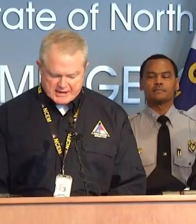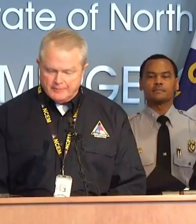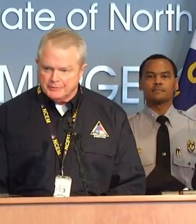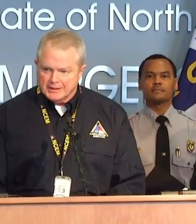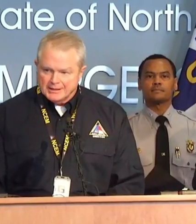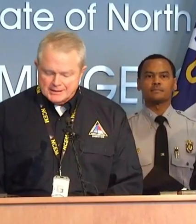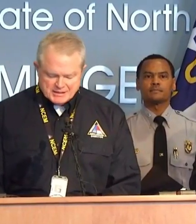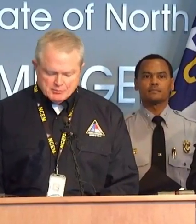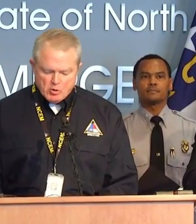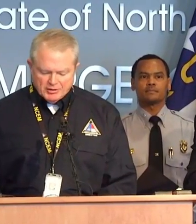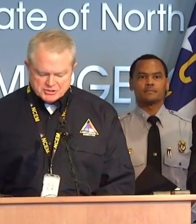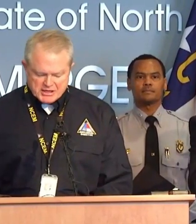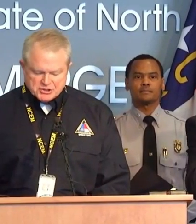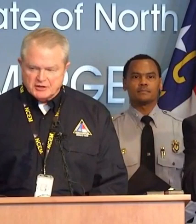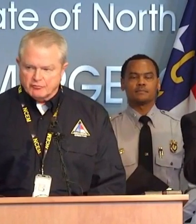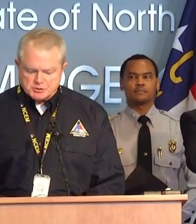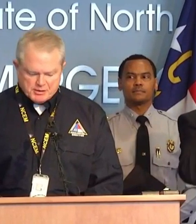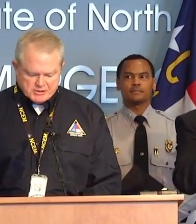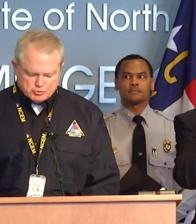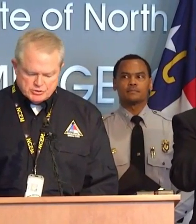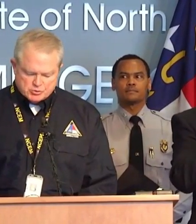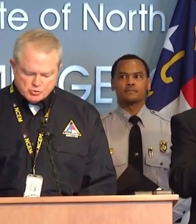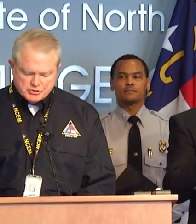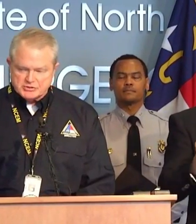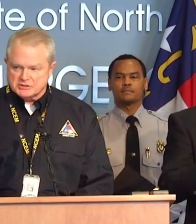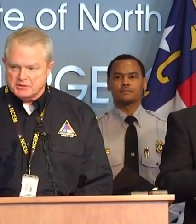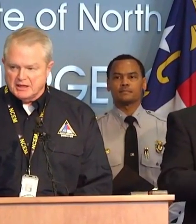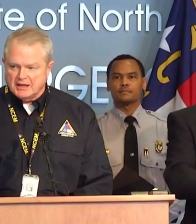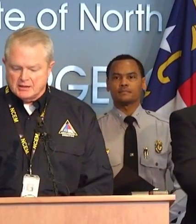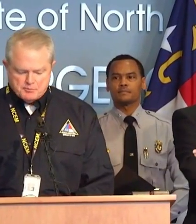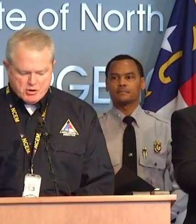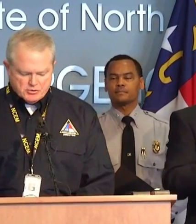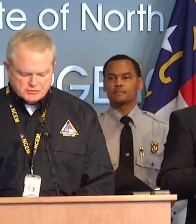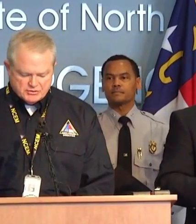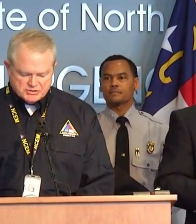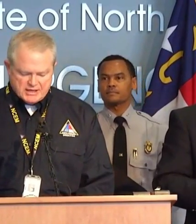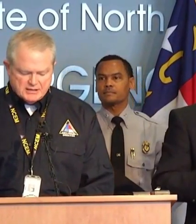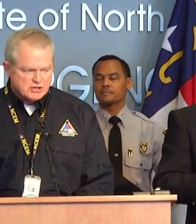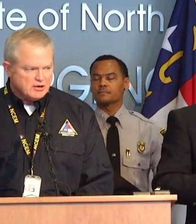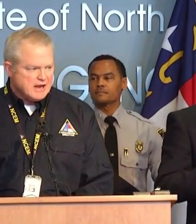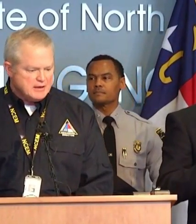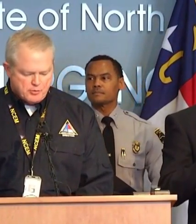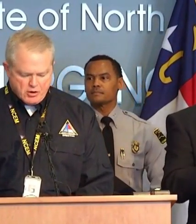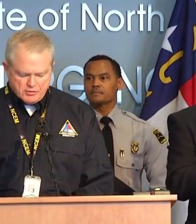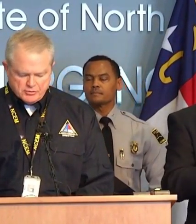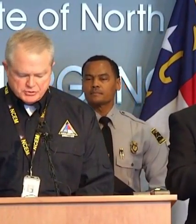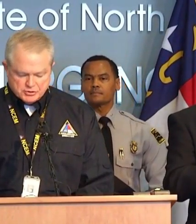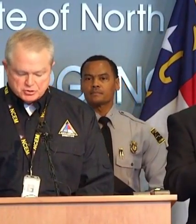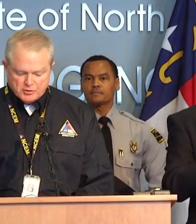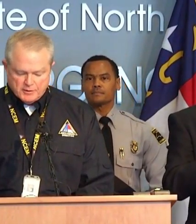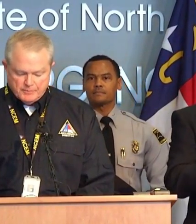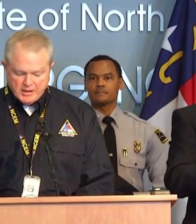OUR WINTER STORM RESPONSE OPERATION IS WIPING DOWN AS THE TEMPERATURES WARM AND THE SUN COMES OUT.